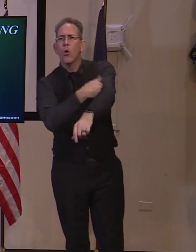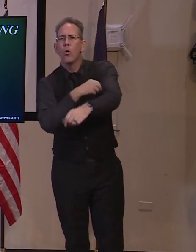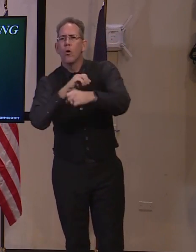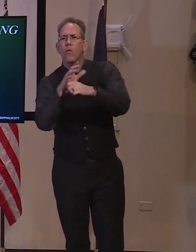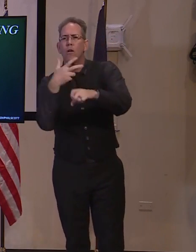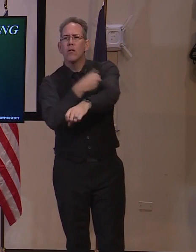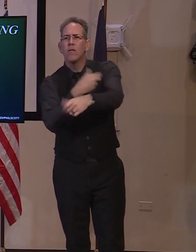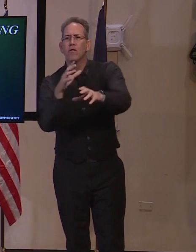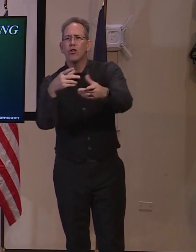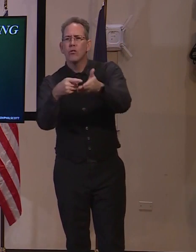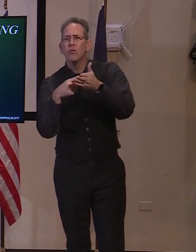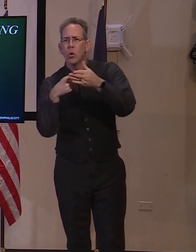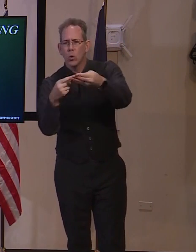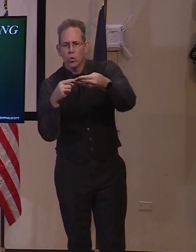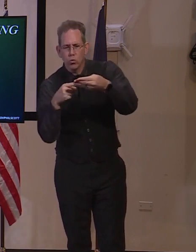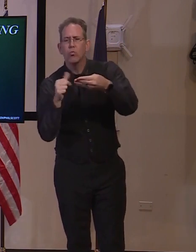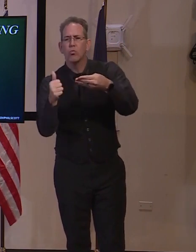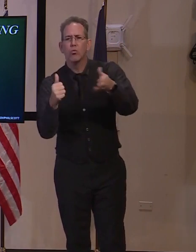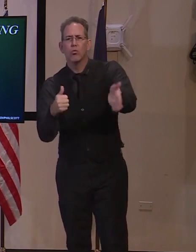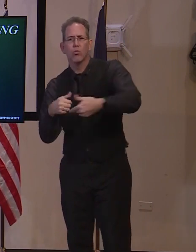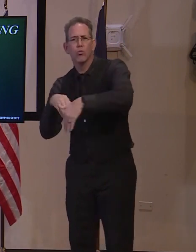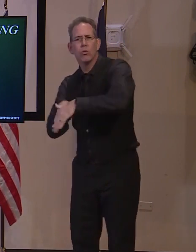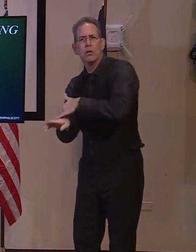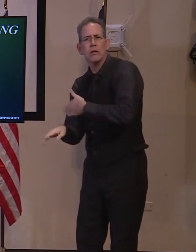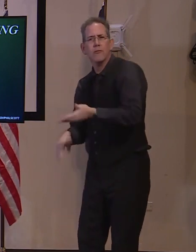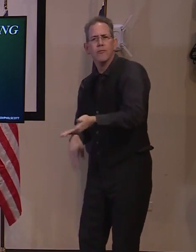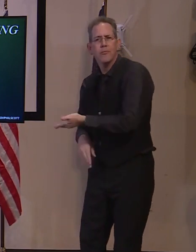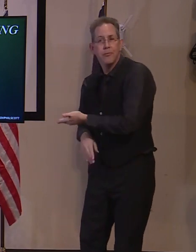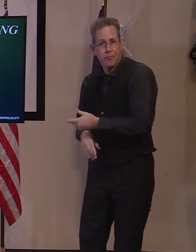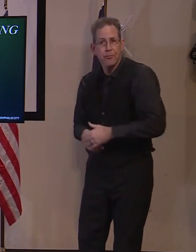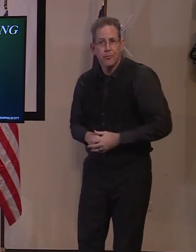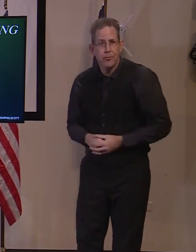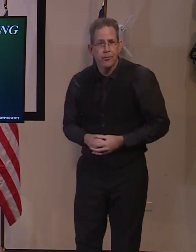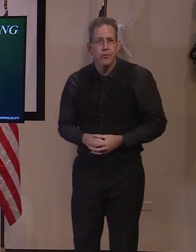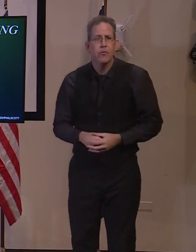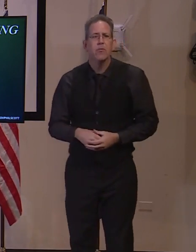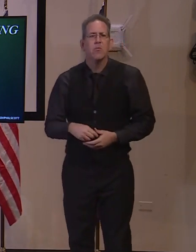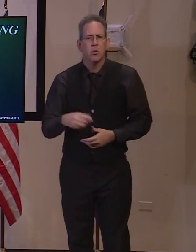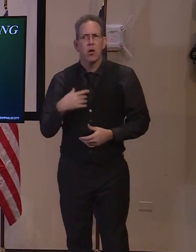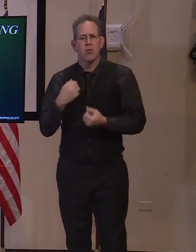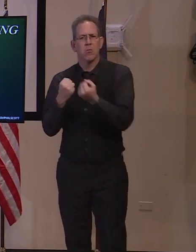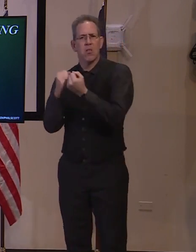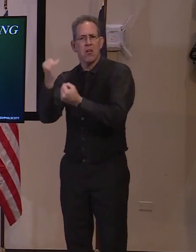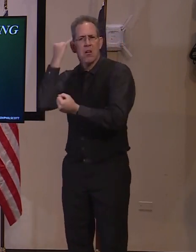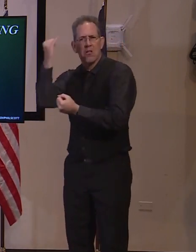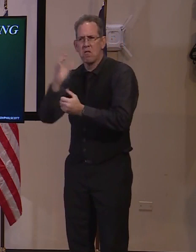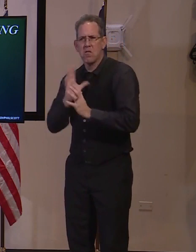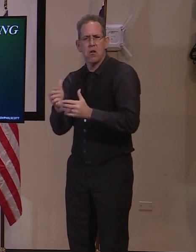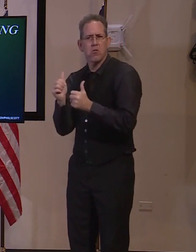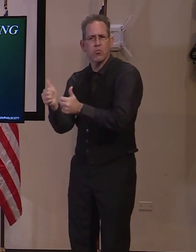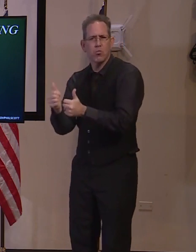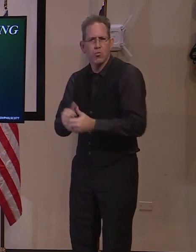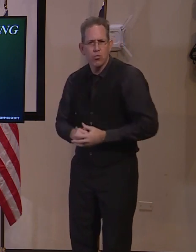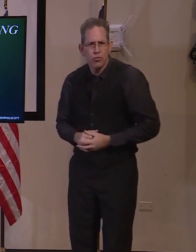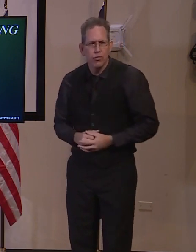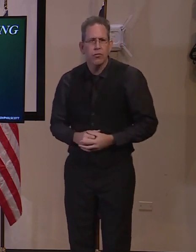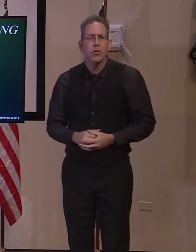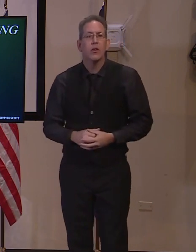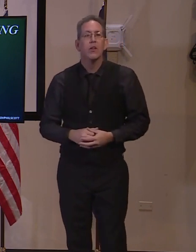As a reminder, 18-29 year olds have a lower vaccination rate than any other age band